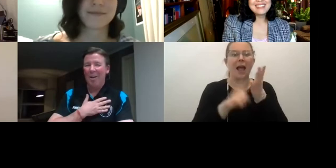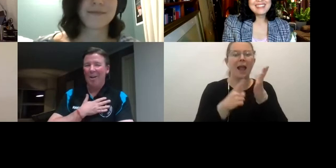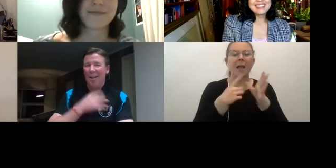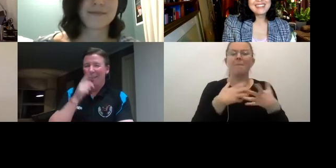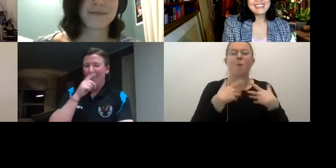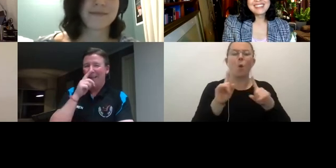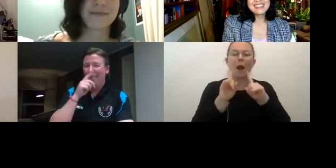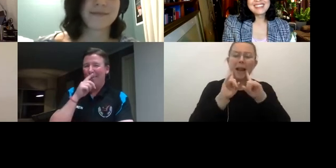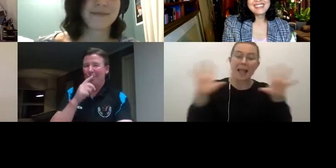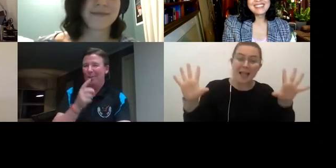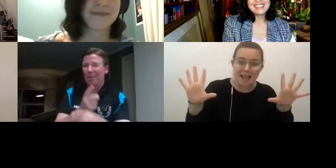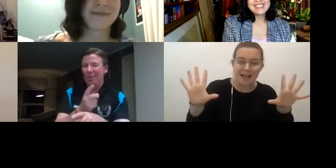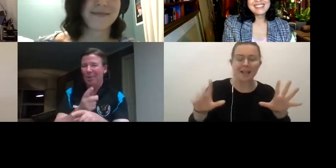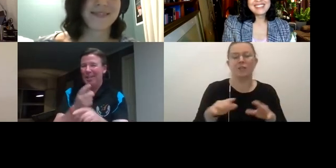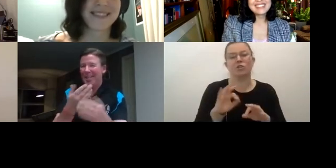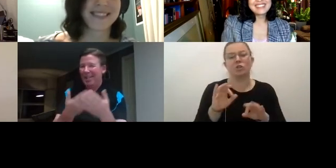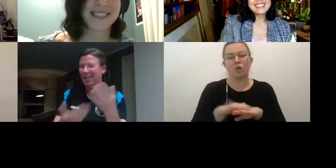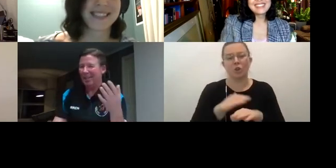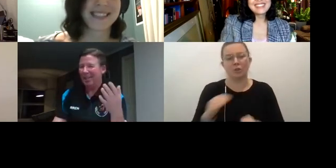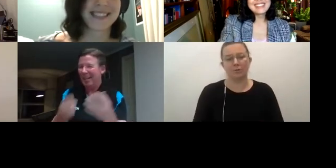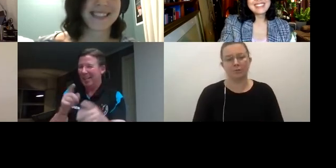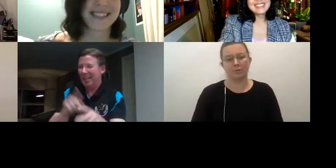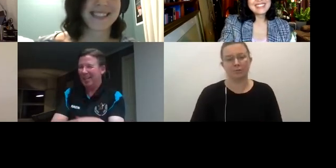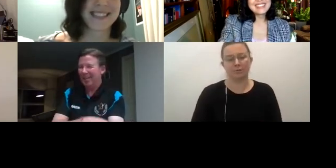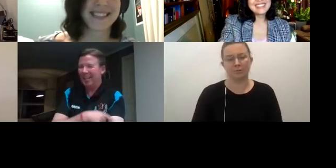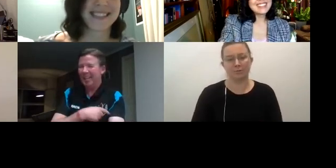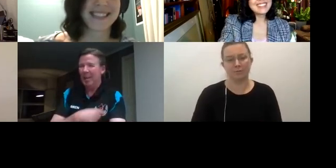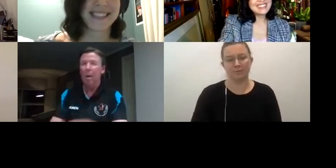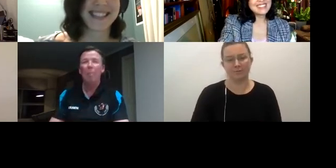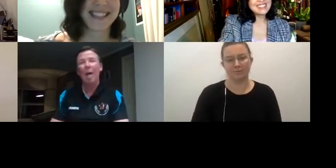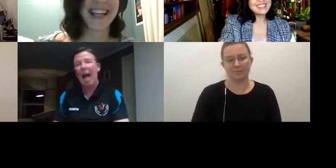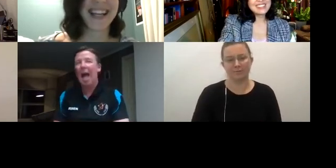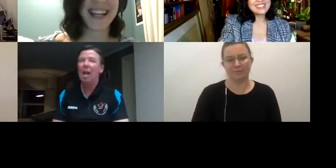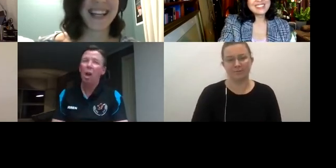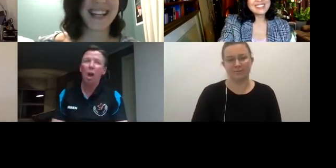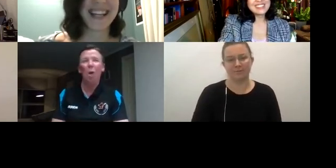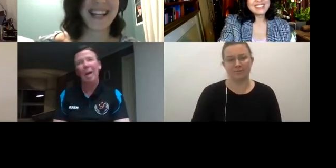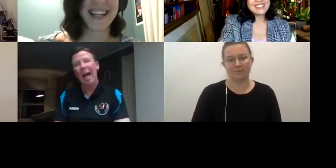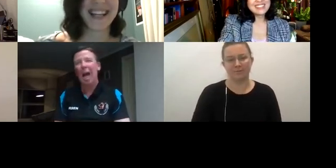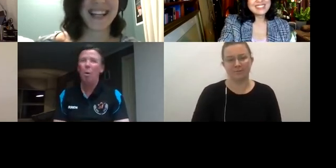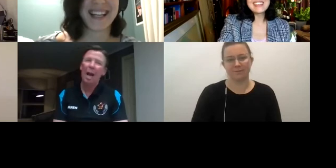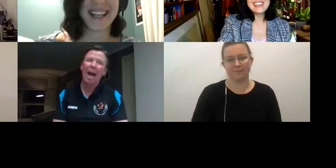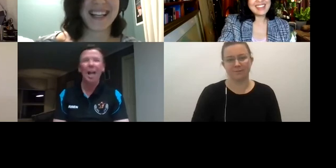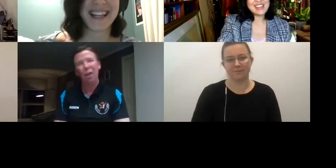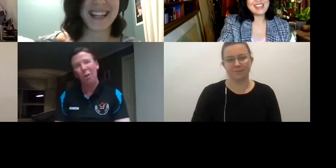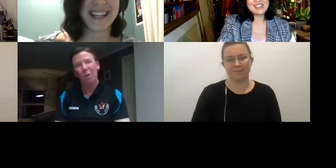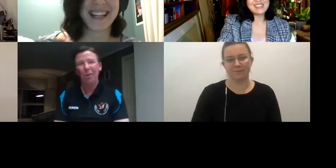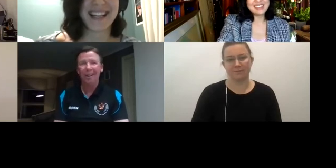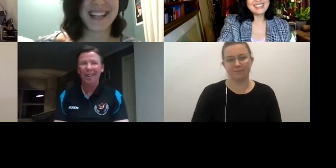I don't like people talking slow. I had a particularly